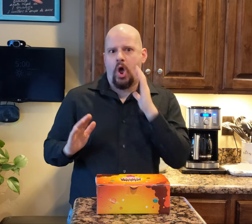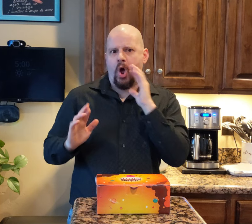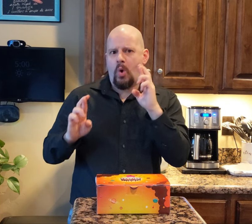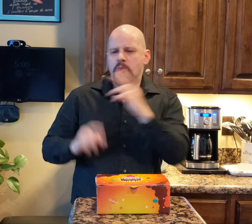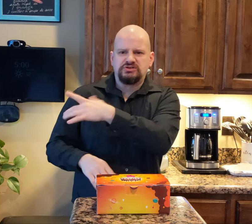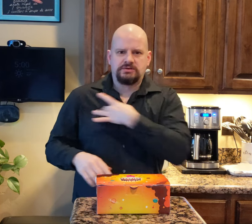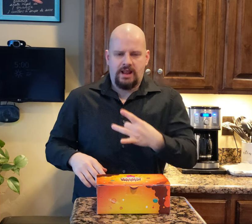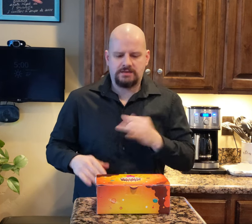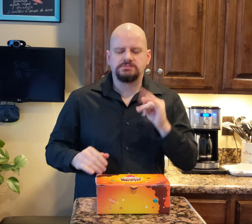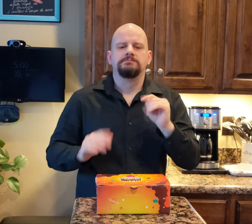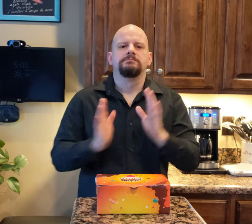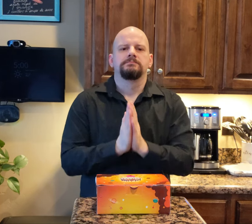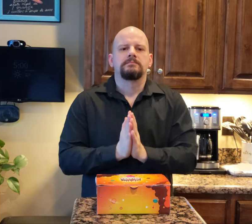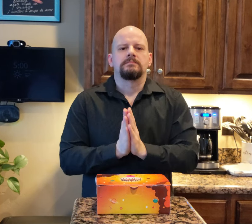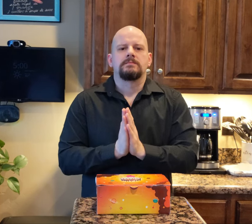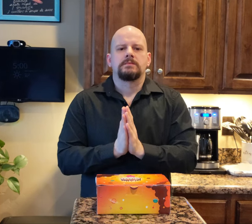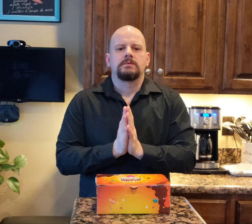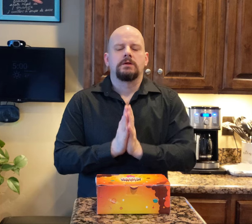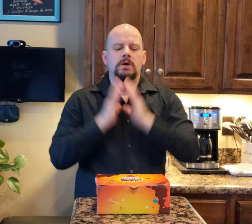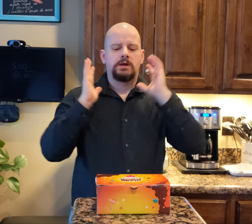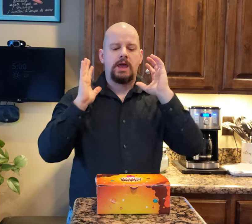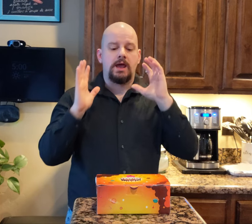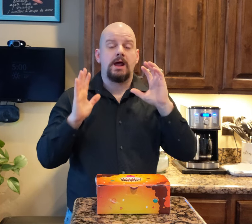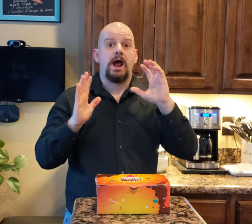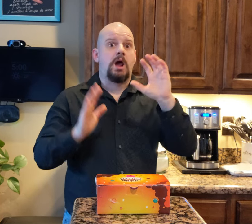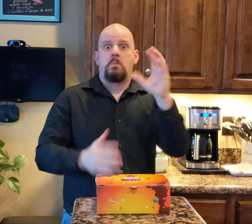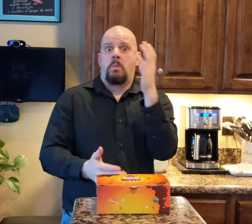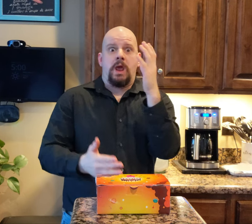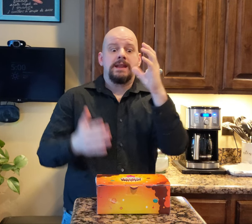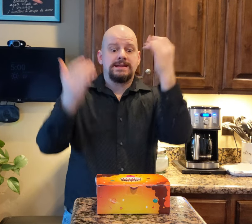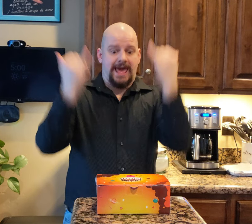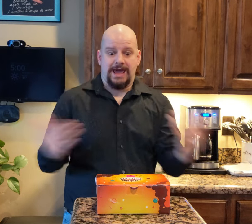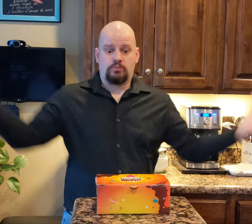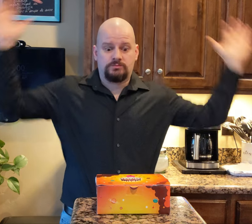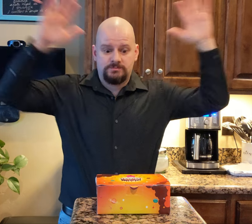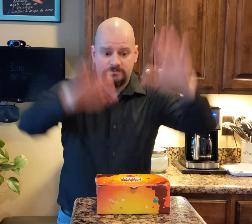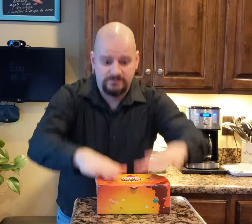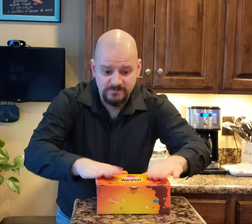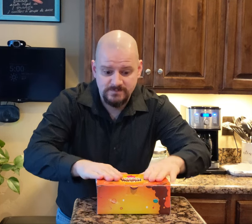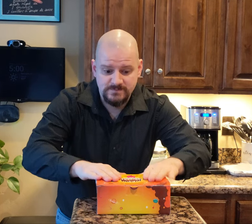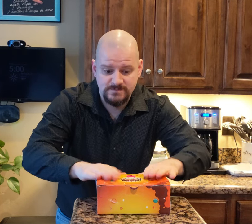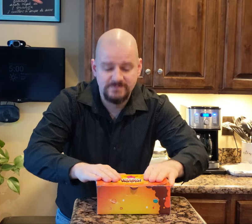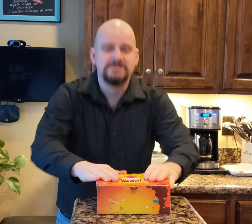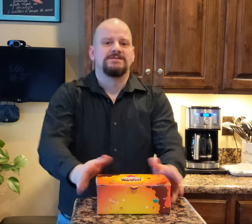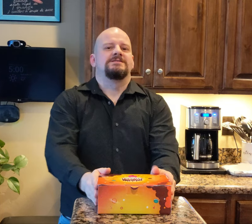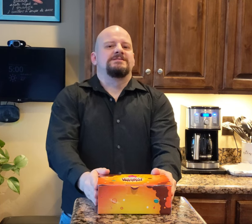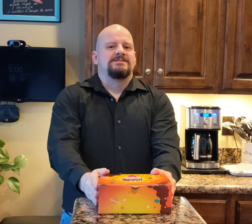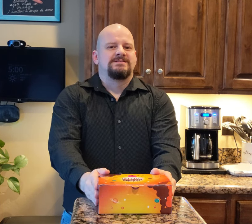I hope she likes it. Now, this gift!